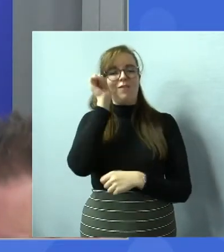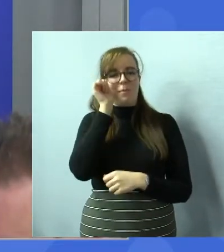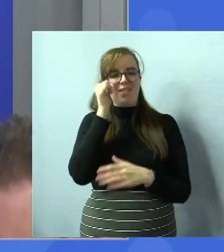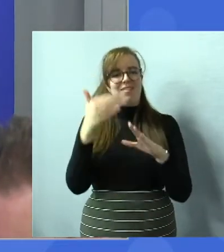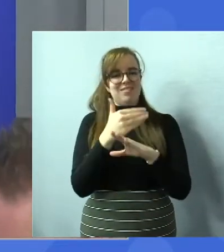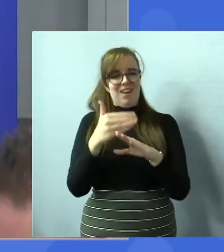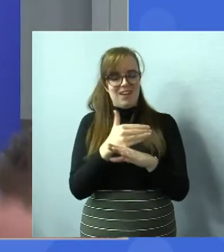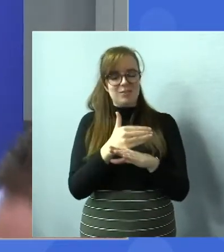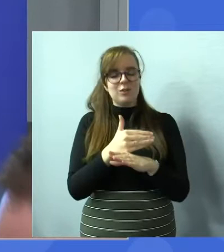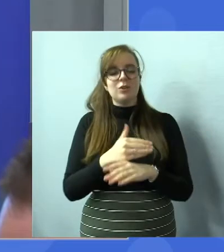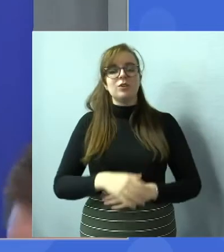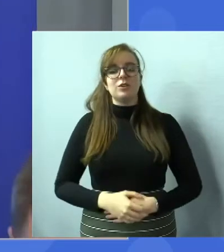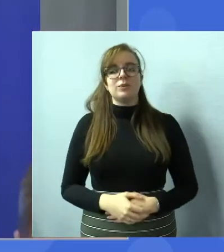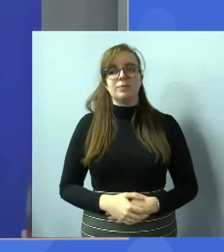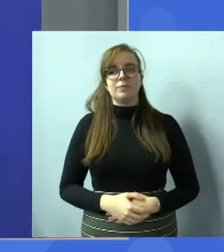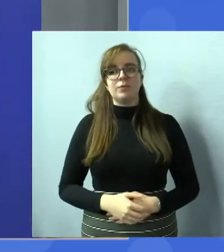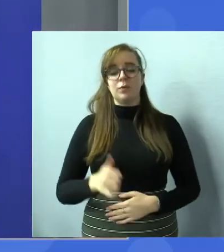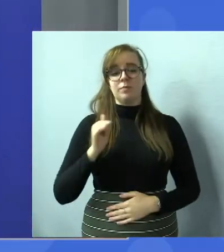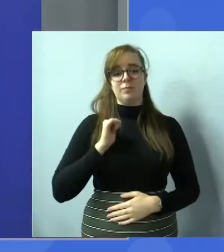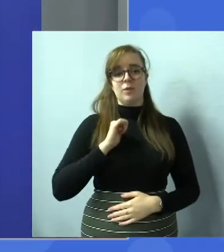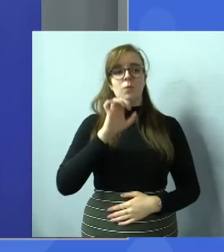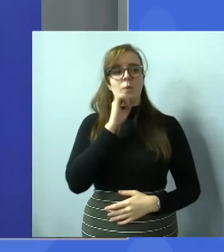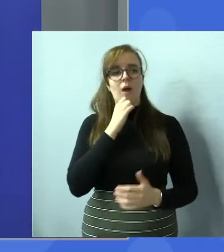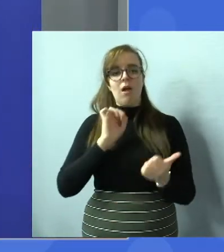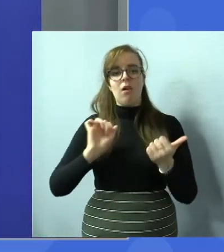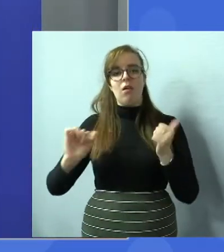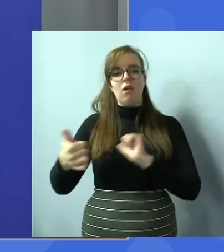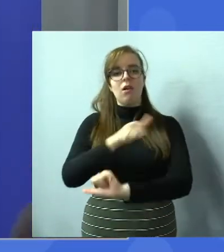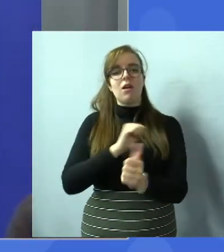in a moment we're going to do a round of introductions at our table and you're